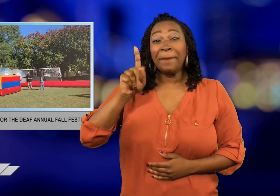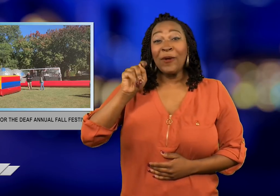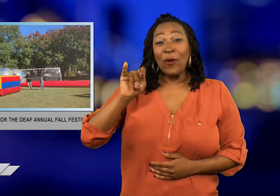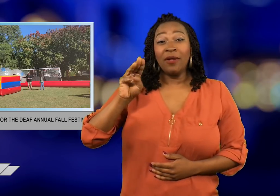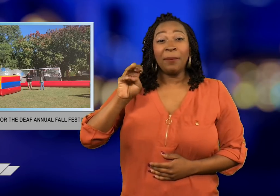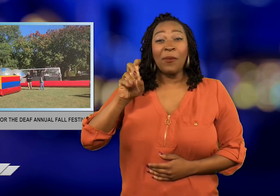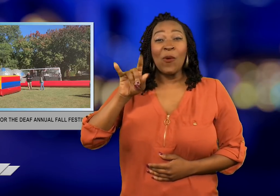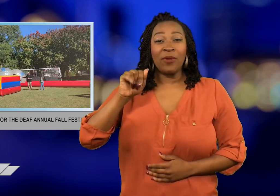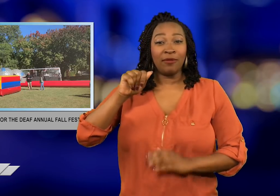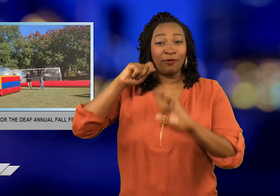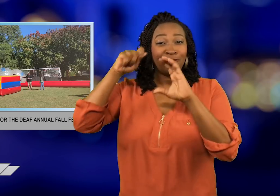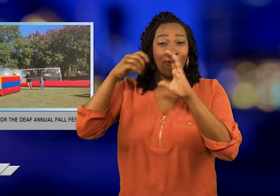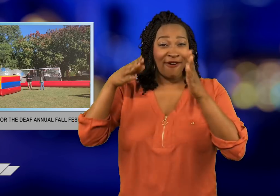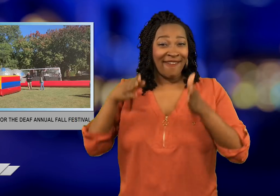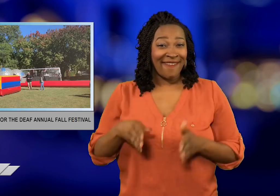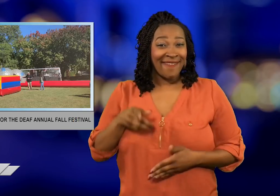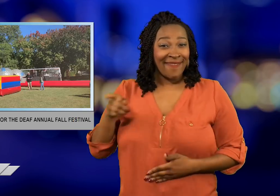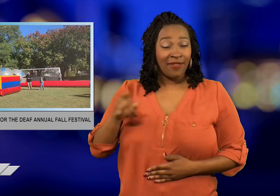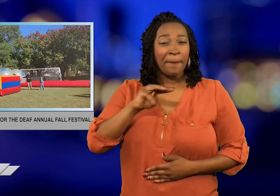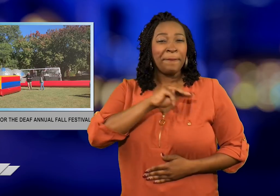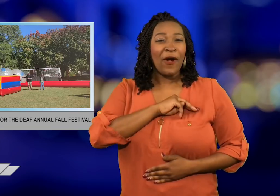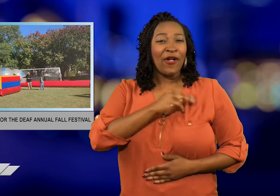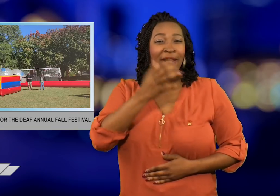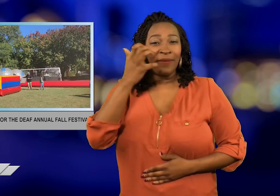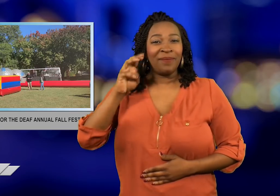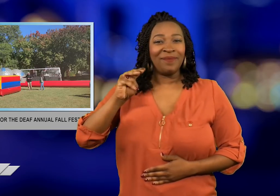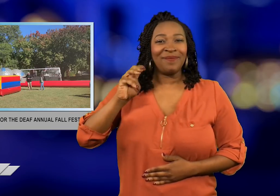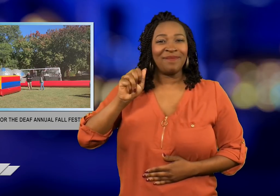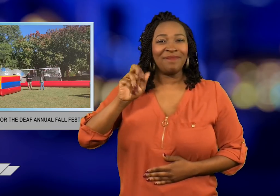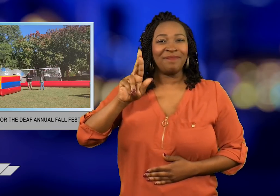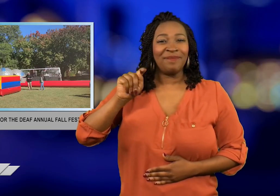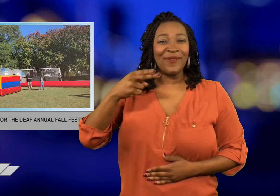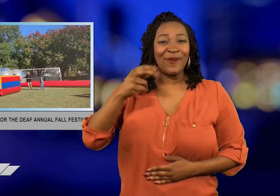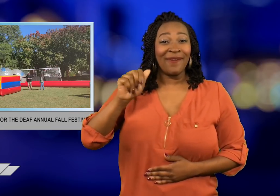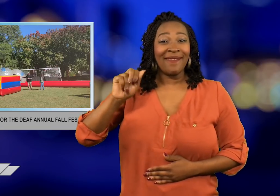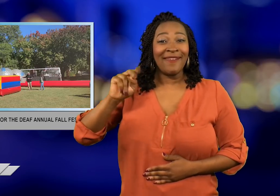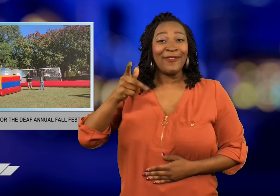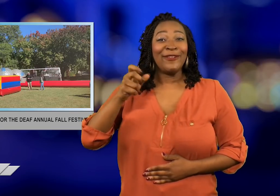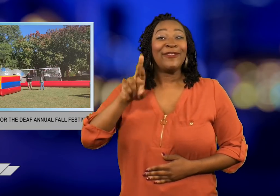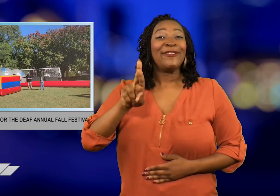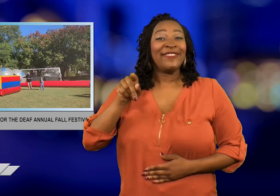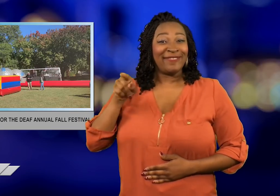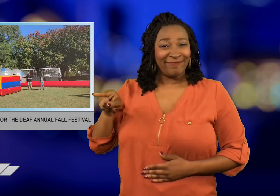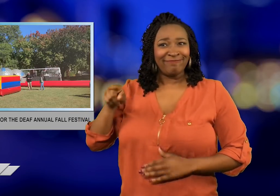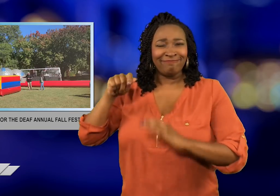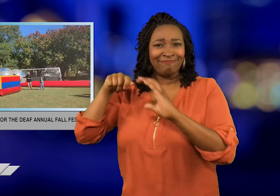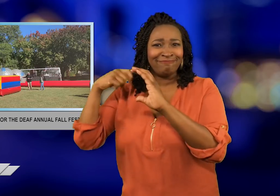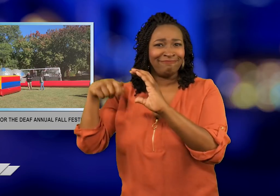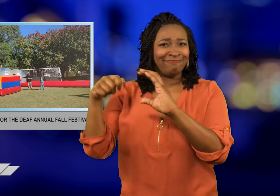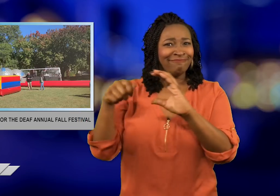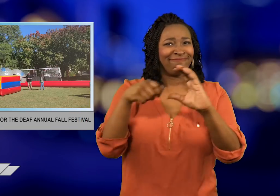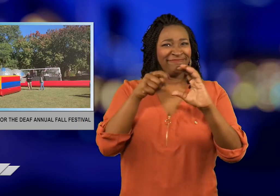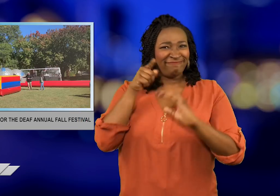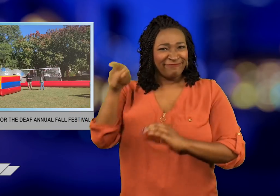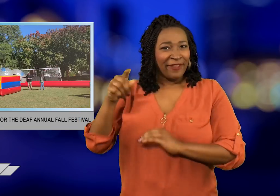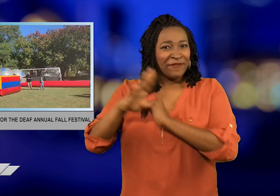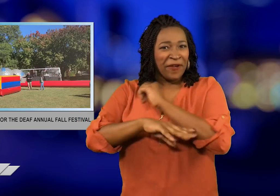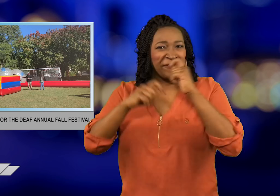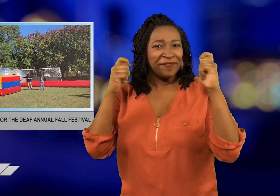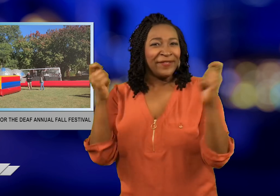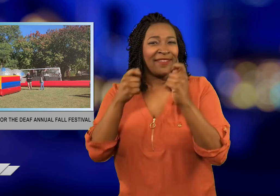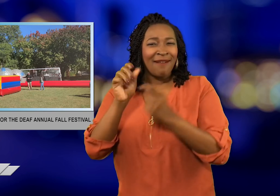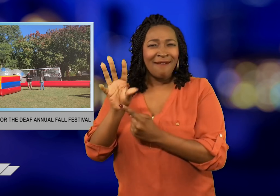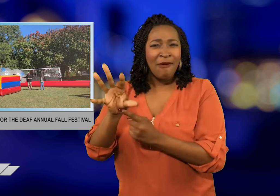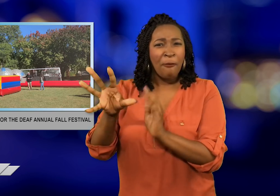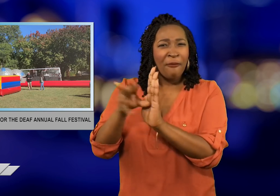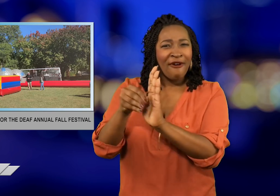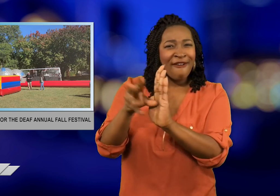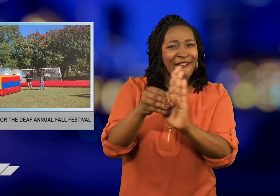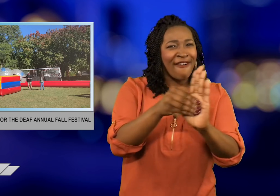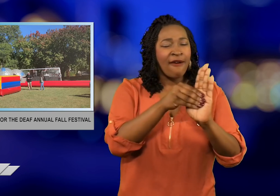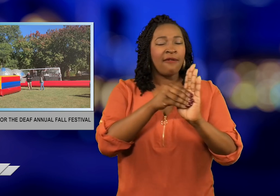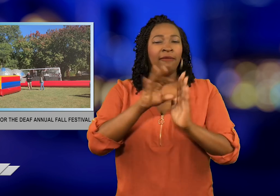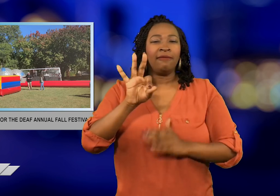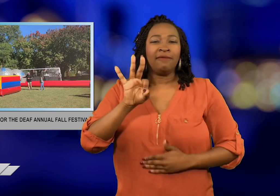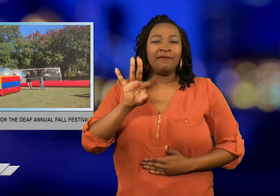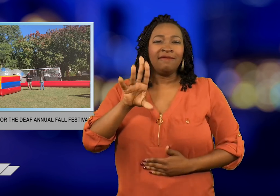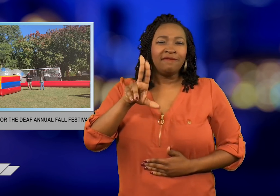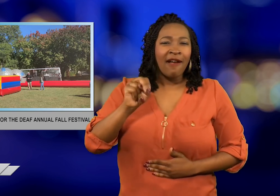Multimedia journalist Martha Anger was at the festival and captured all the fun and